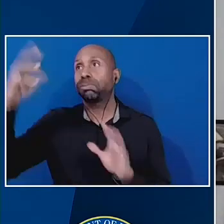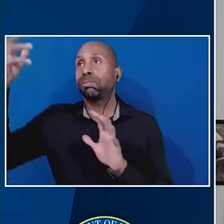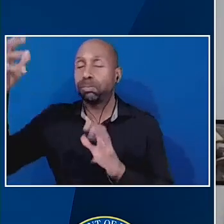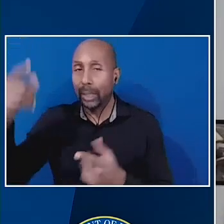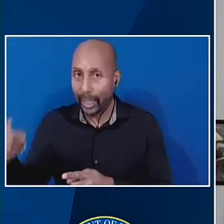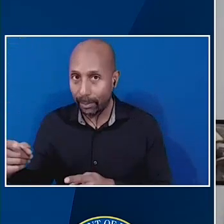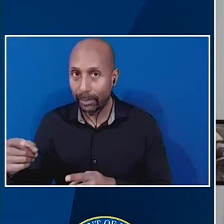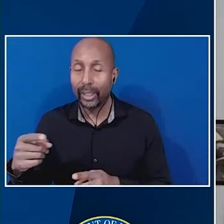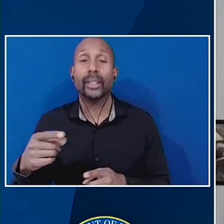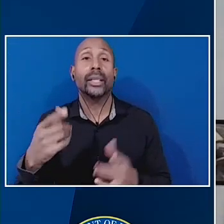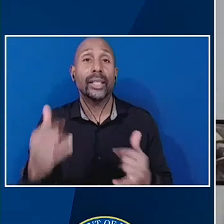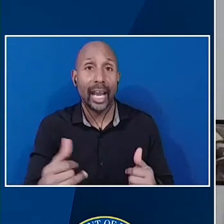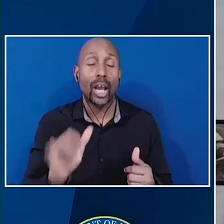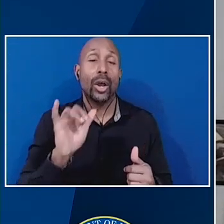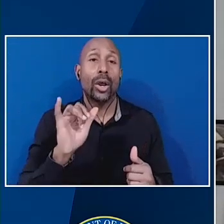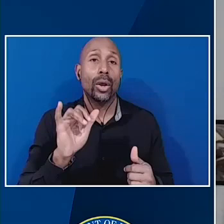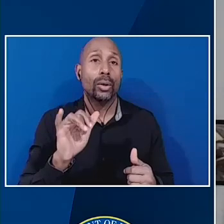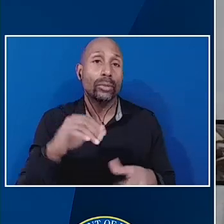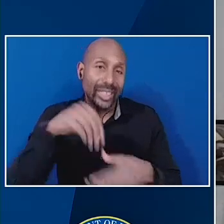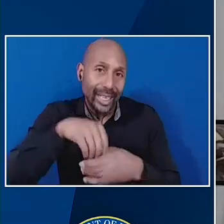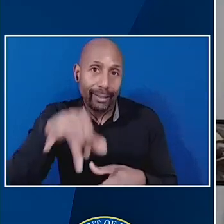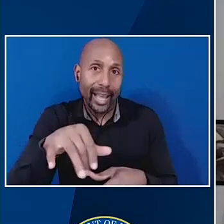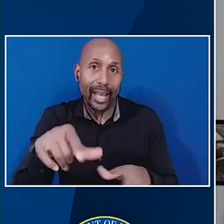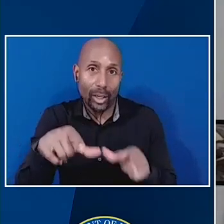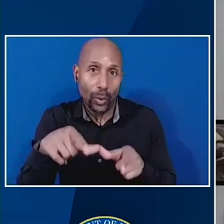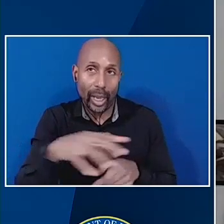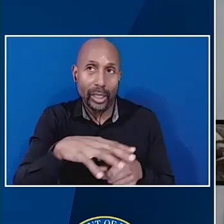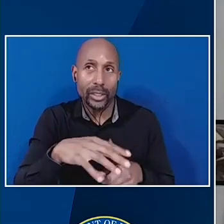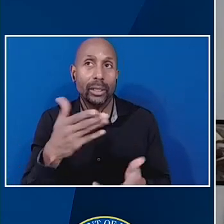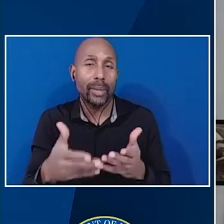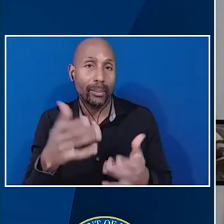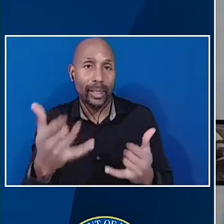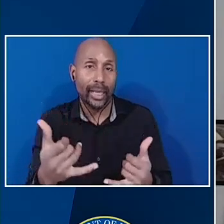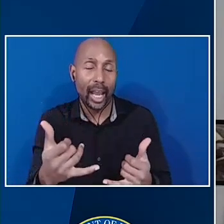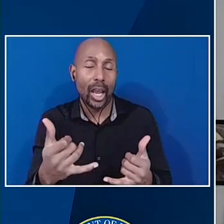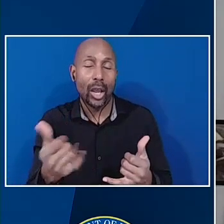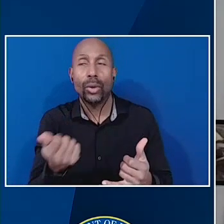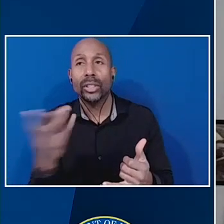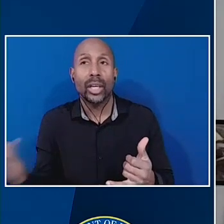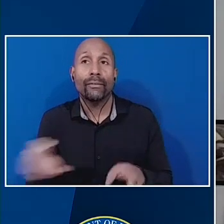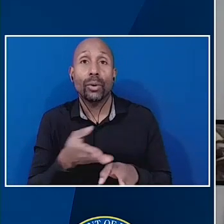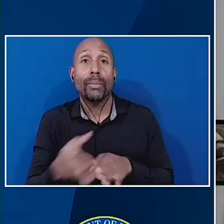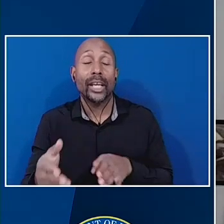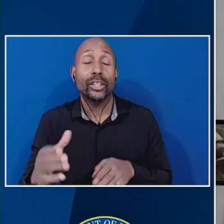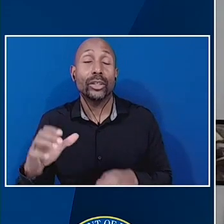know, in a location, you know, several major employers for that particular